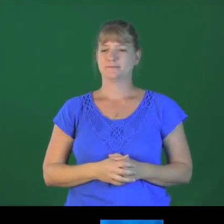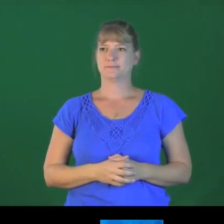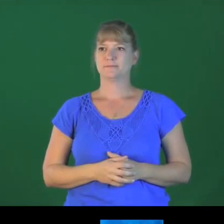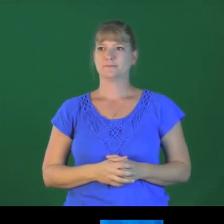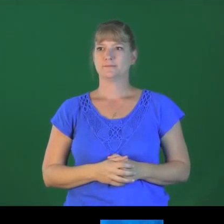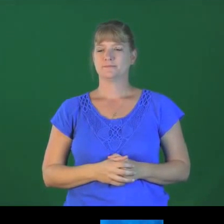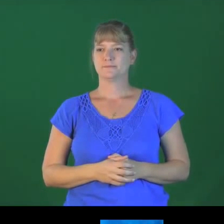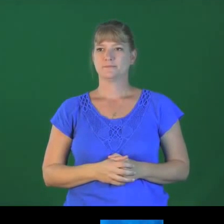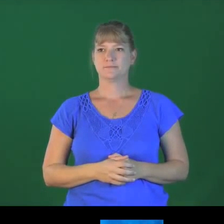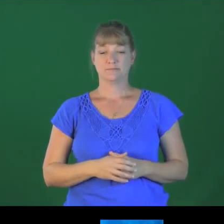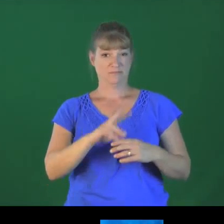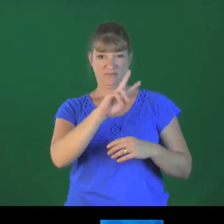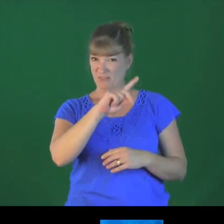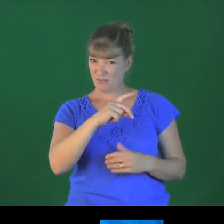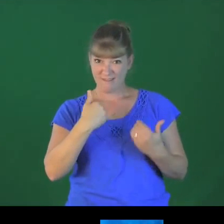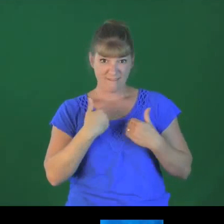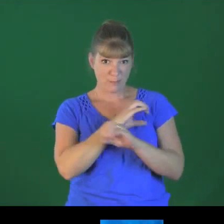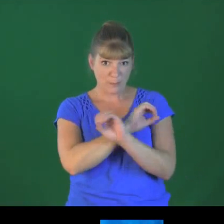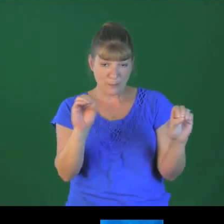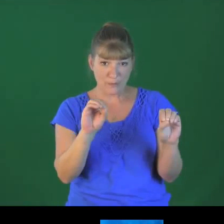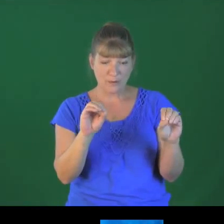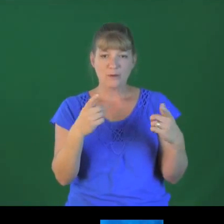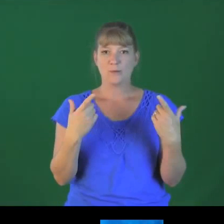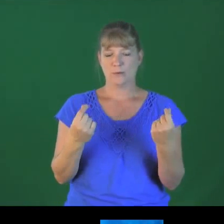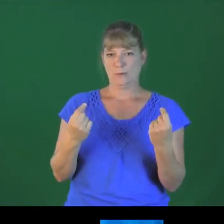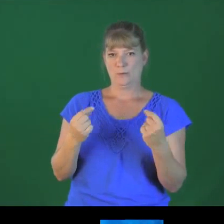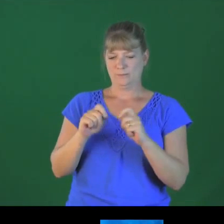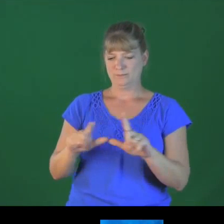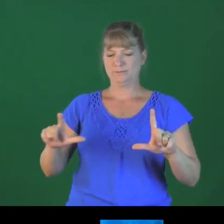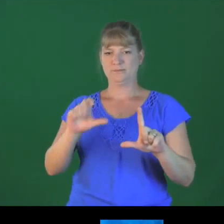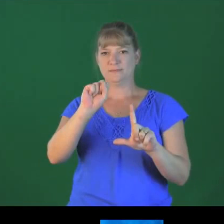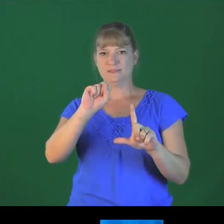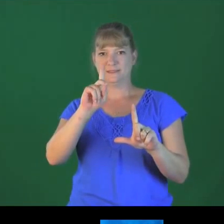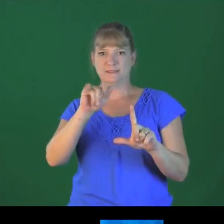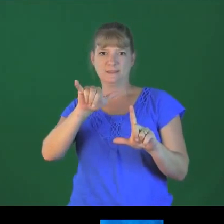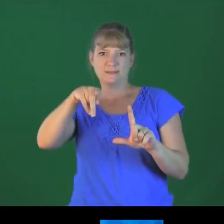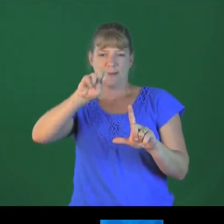If you don't have a video phone, you can always use Skype, but I found that Skype